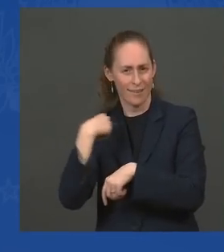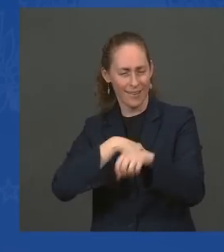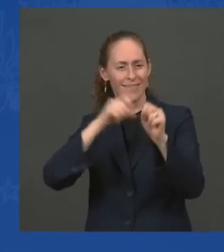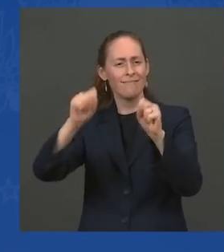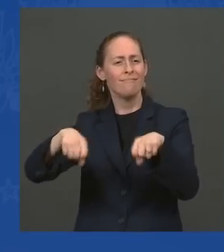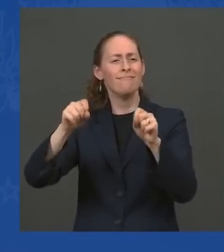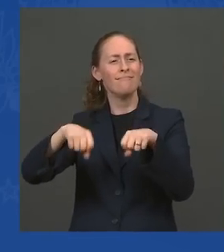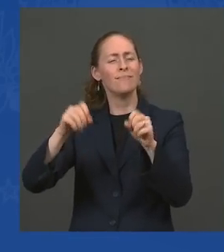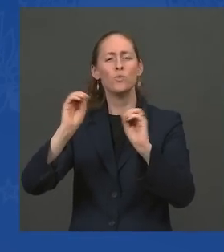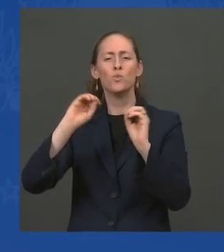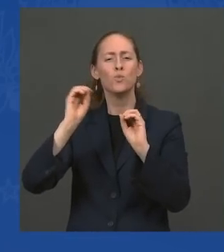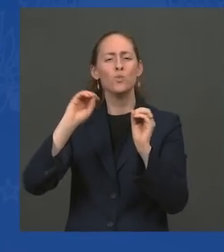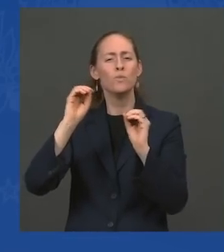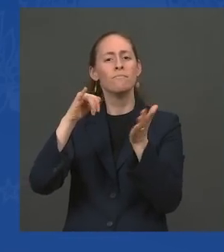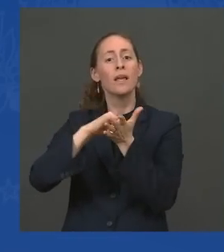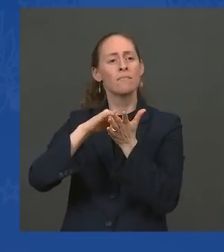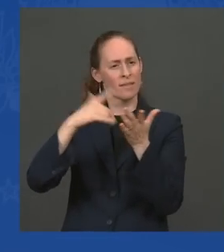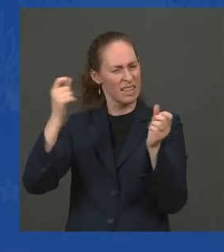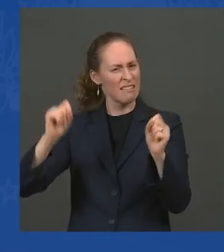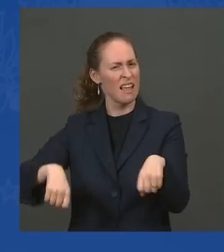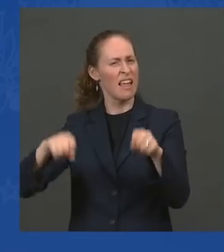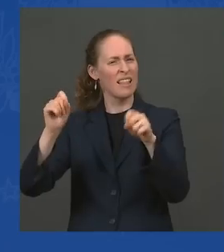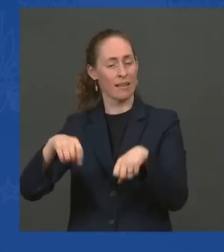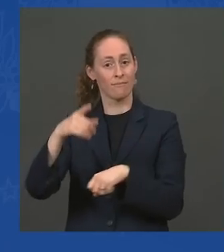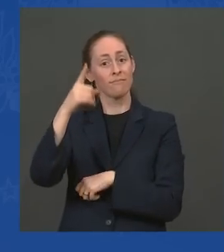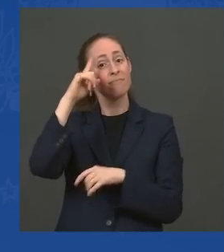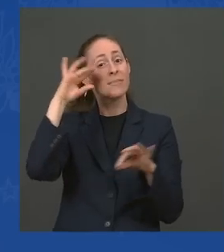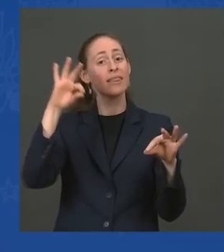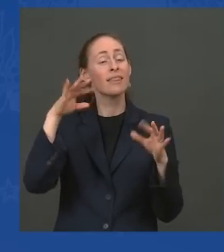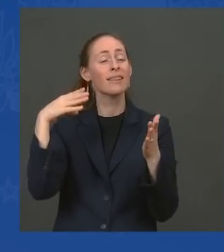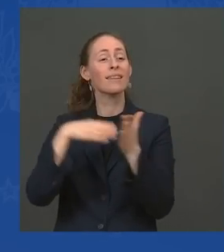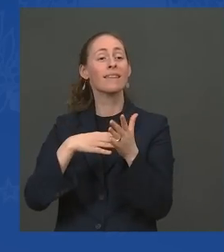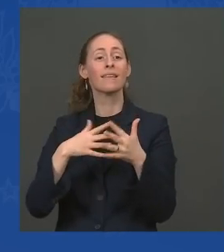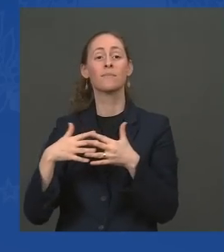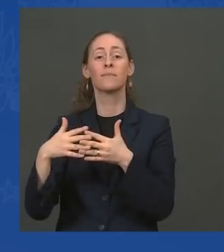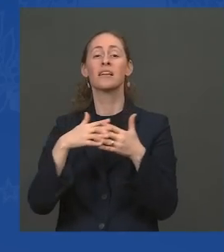It's never been a good bet, as more world leaders have had to heard me -- hear me say,